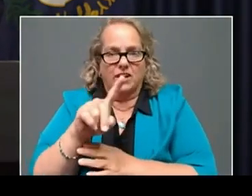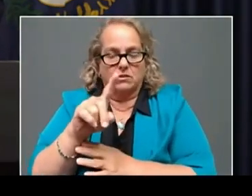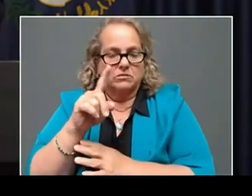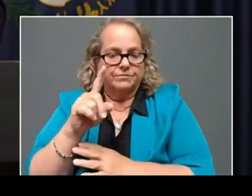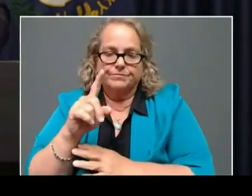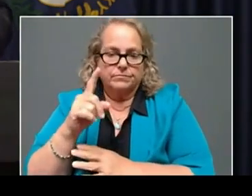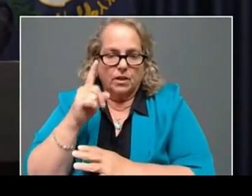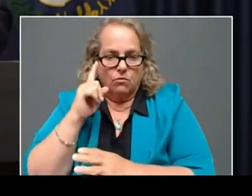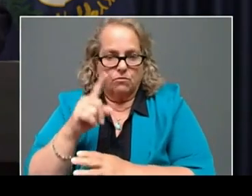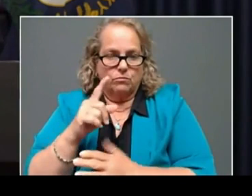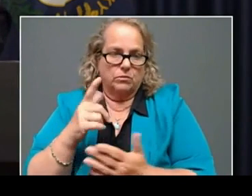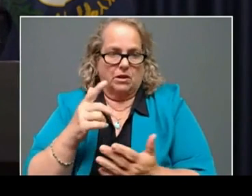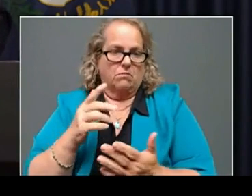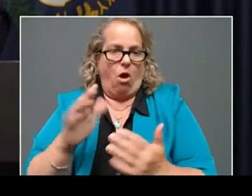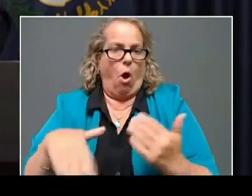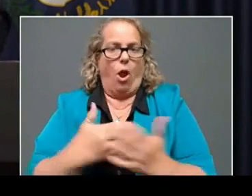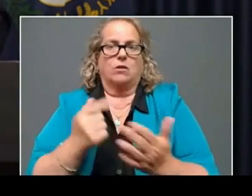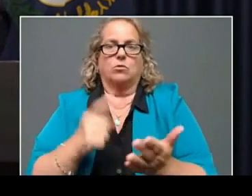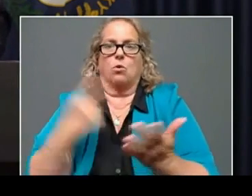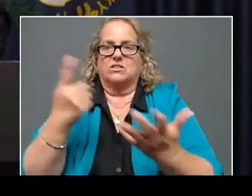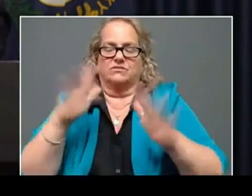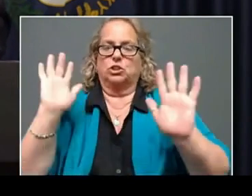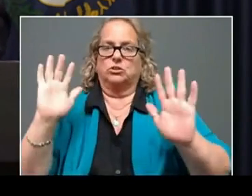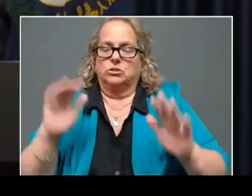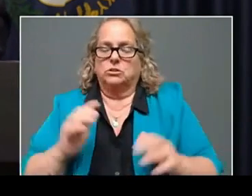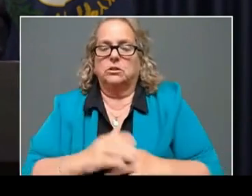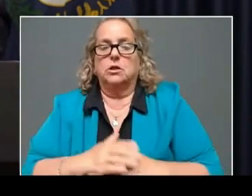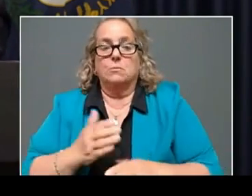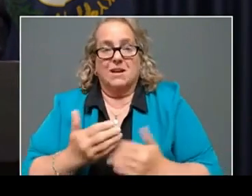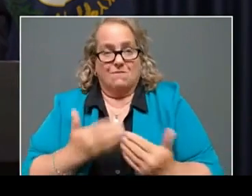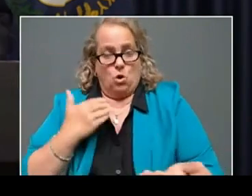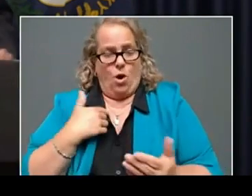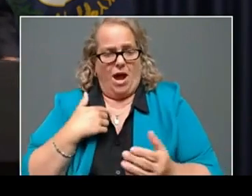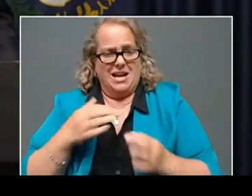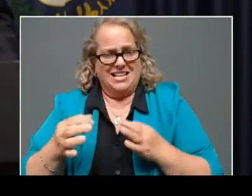before I get into the full substance, I do want to note. Um and so one note